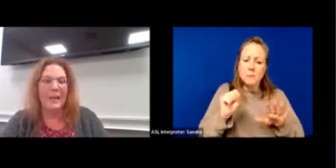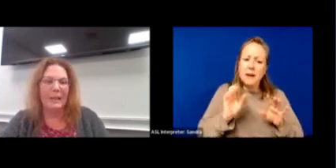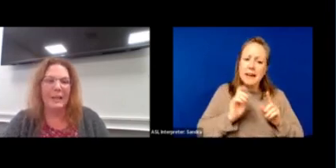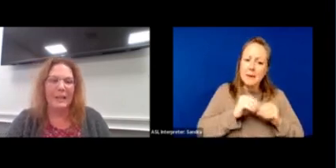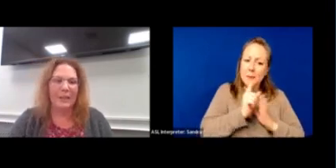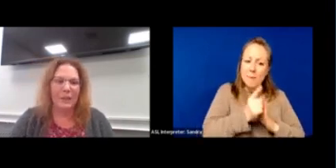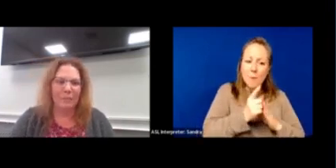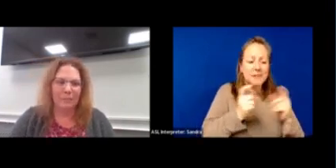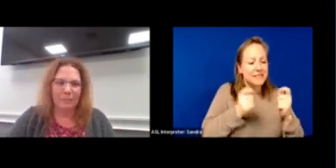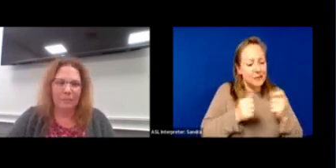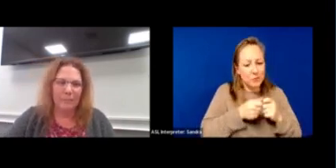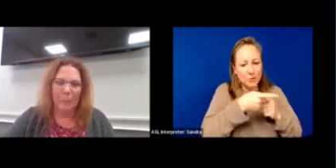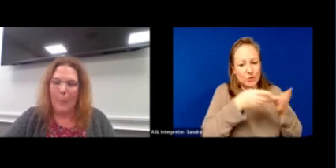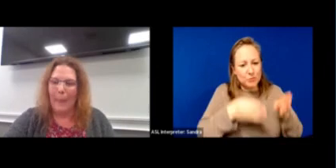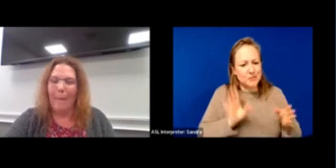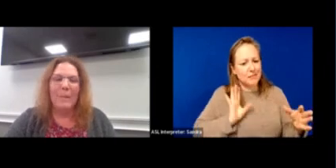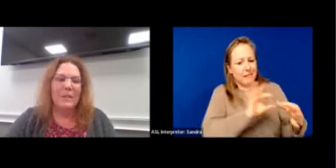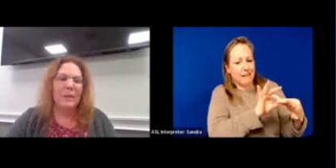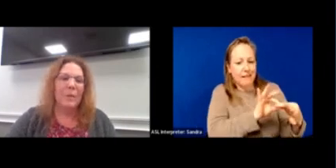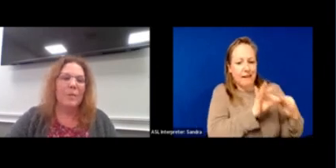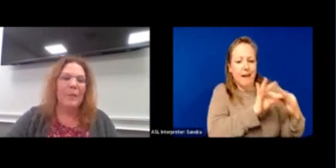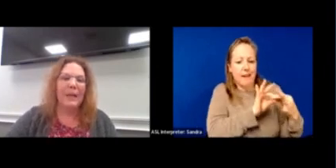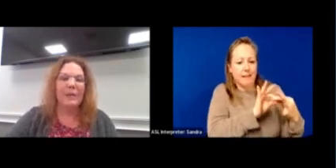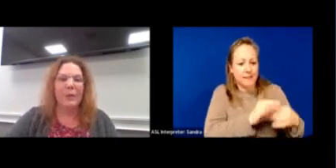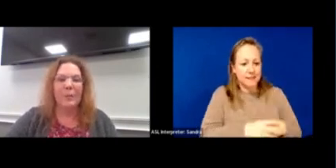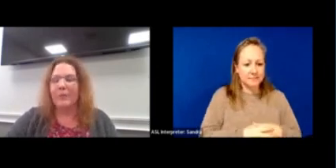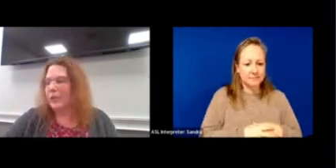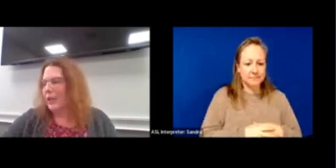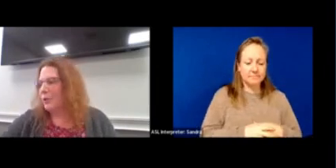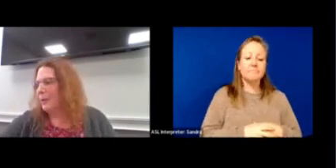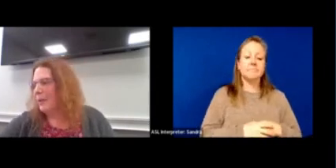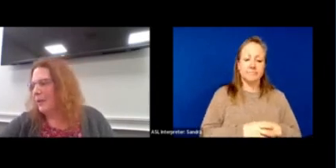making that connection. So making room for judgment and